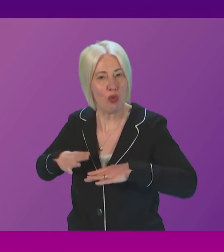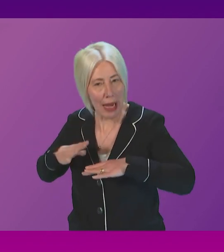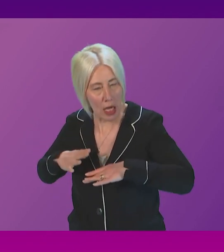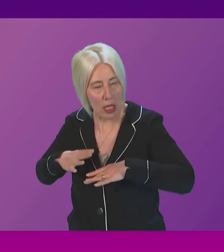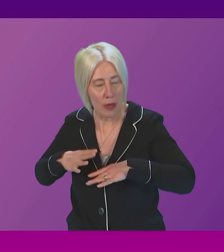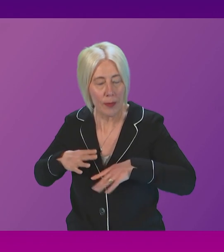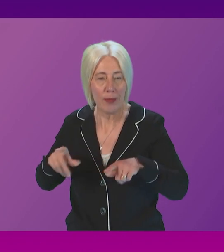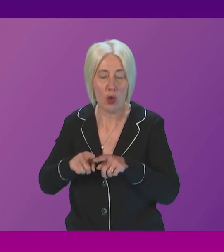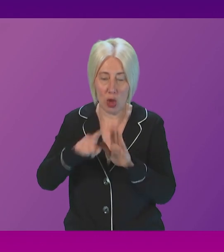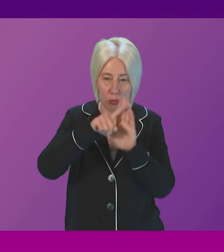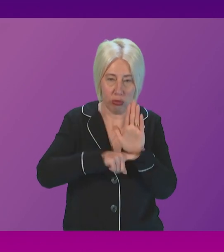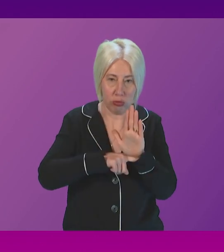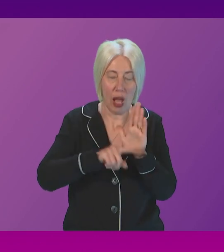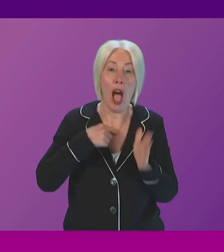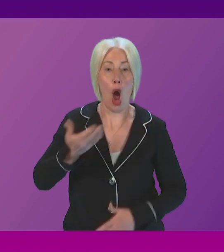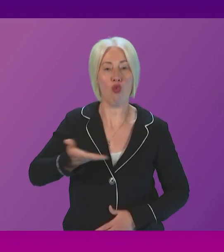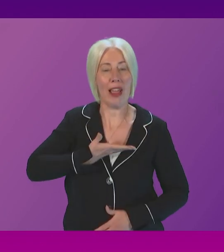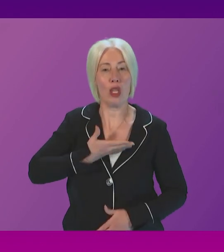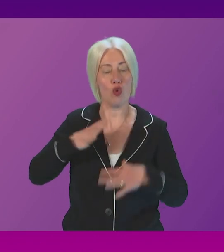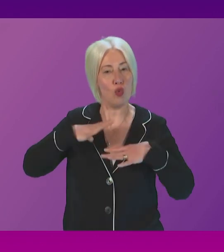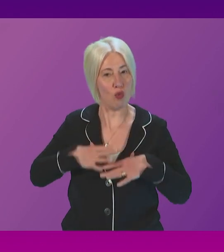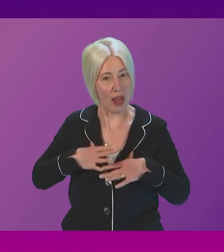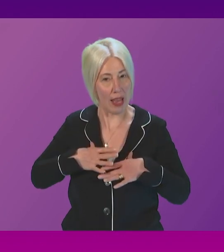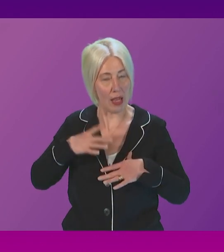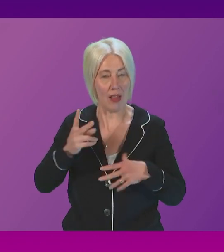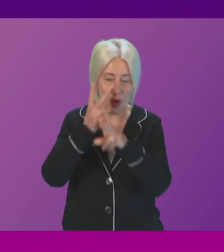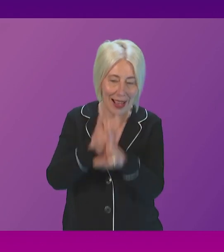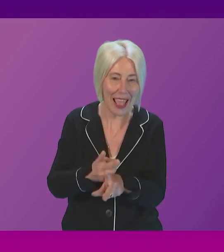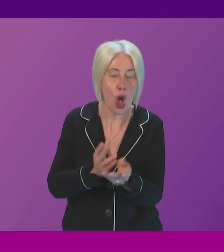to establish a right to breaks from caring as part of the National Care Service Bill.